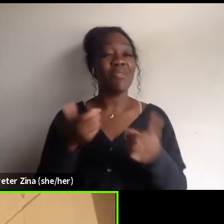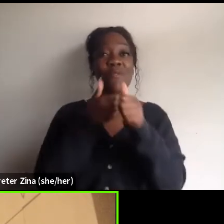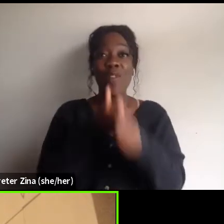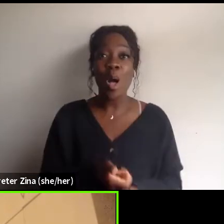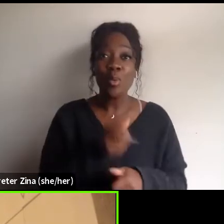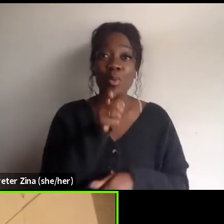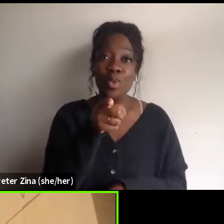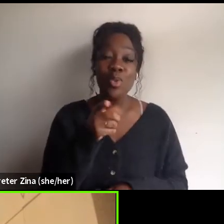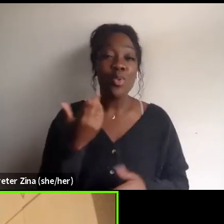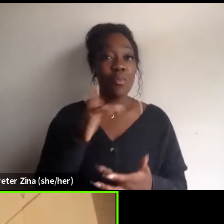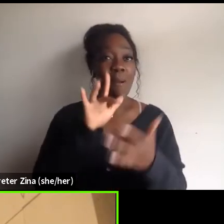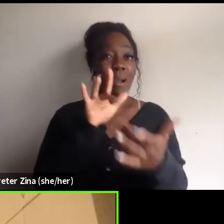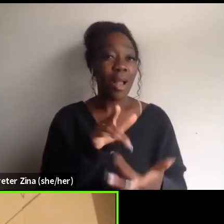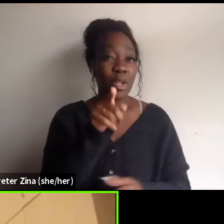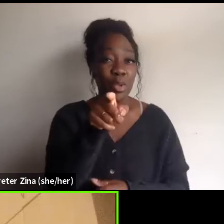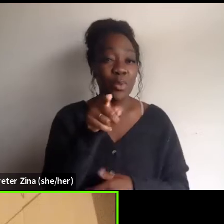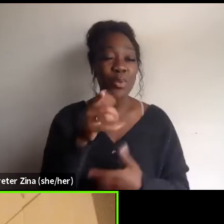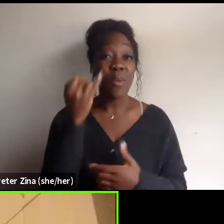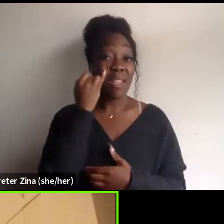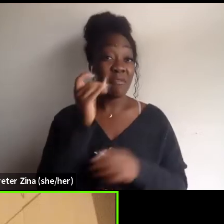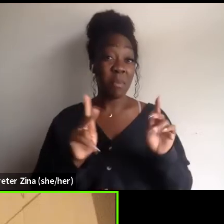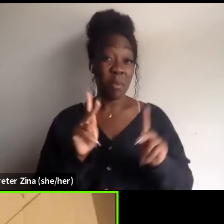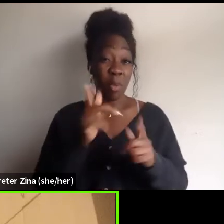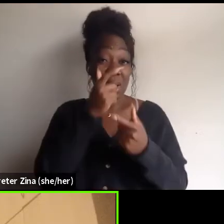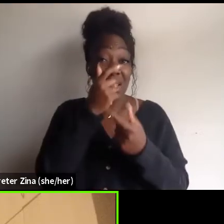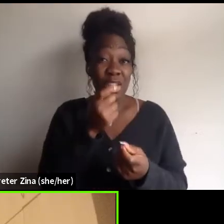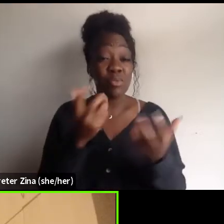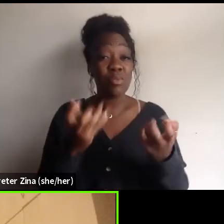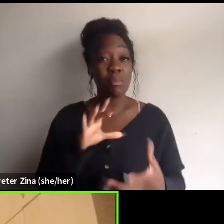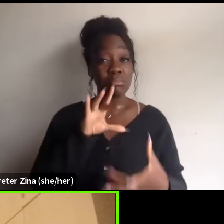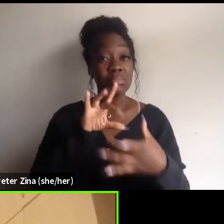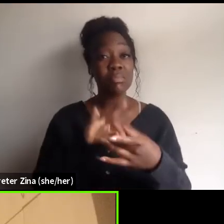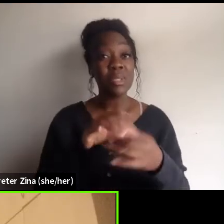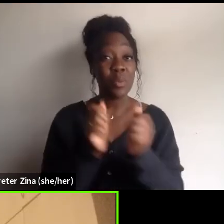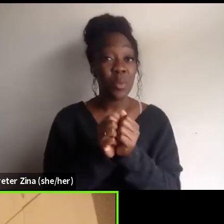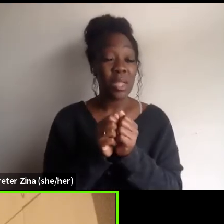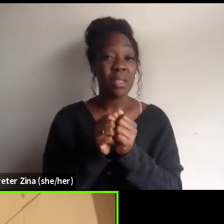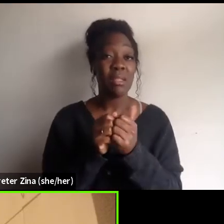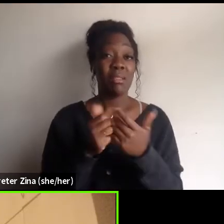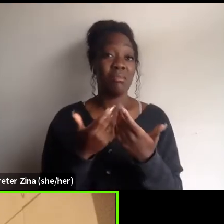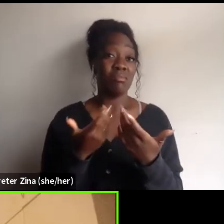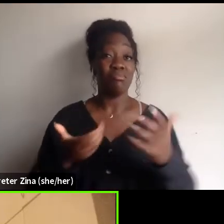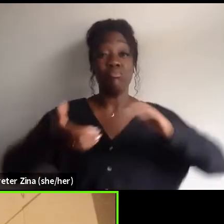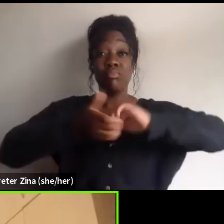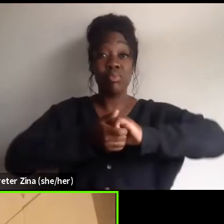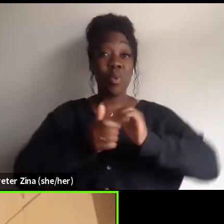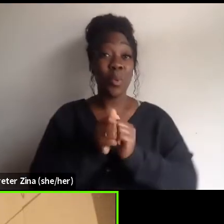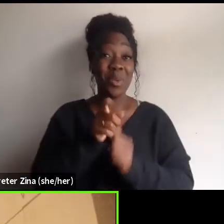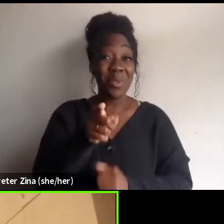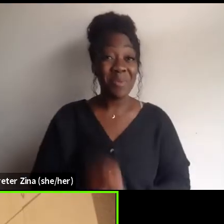or reach out if people are interested in connecting to collaborate? Oh,